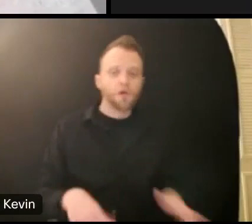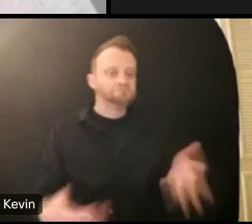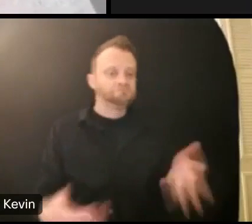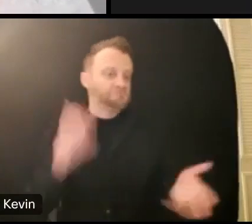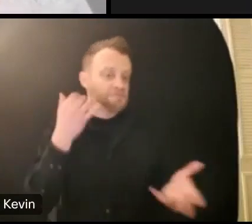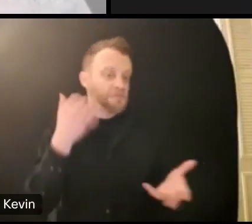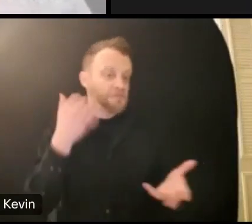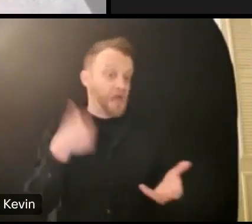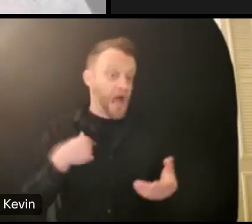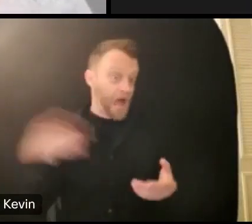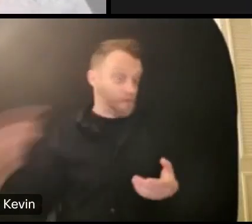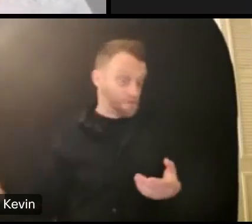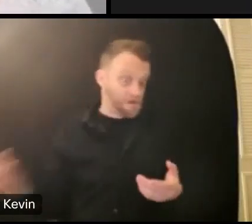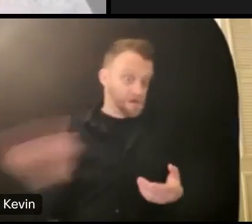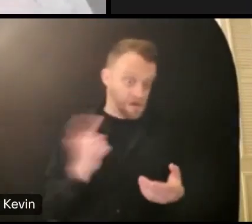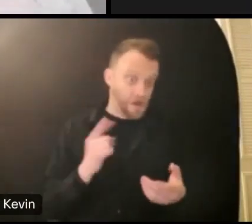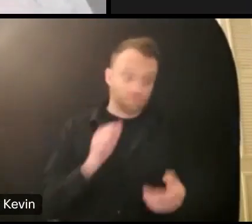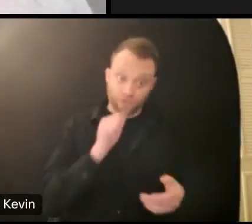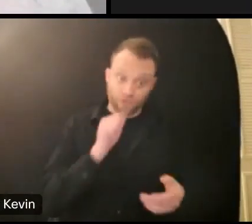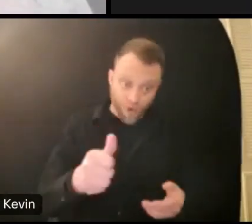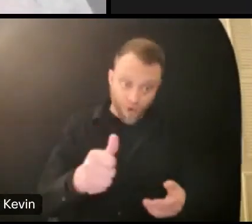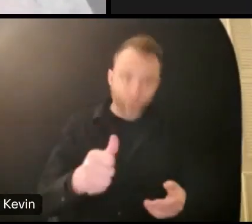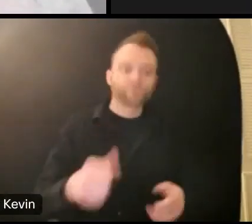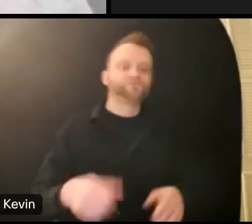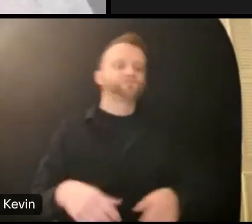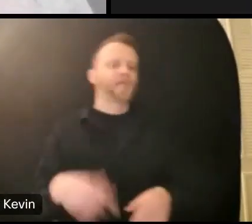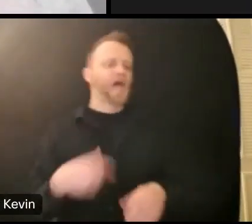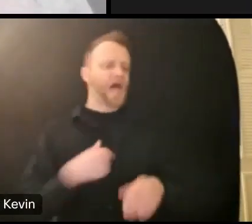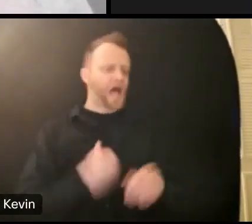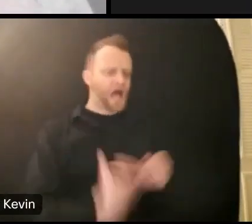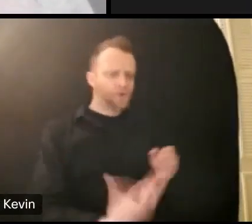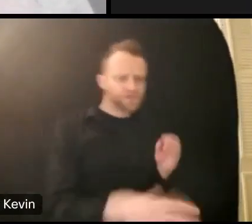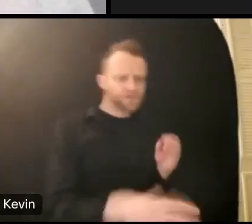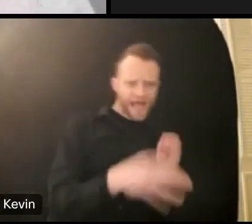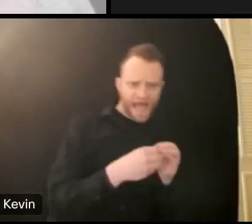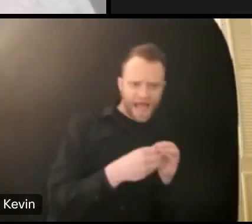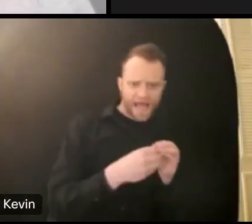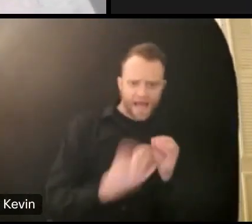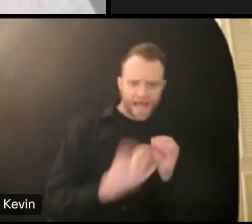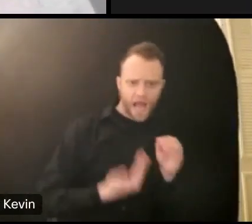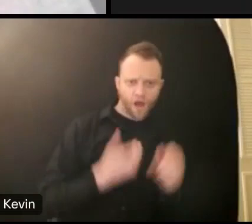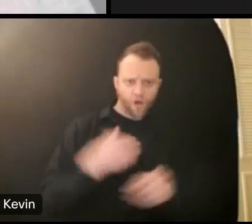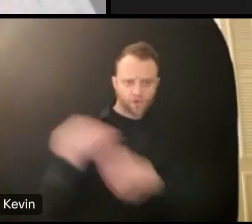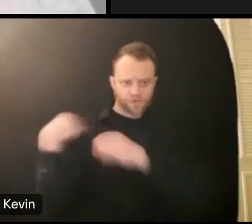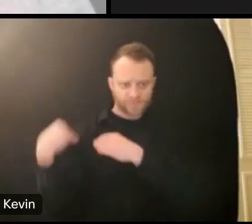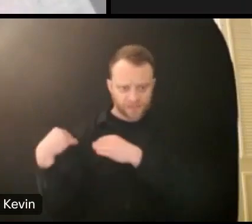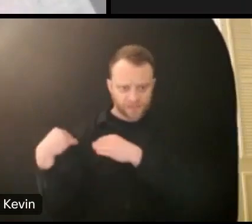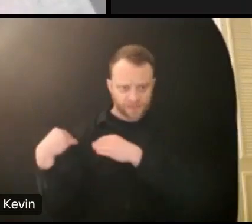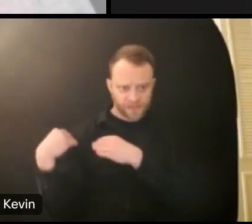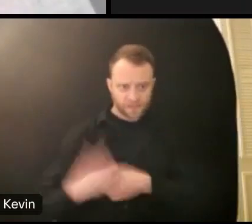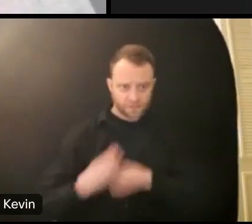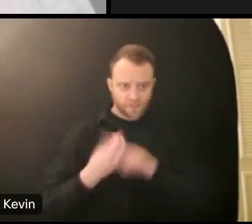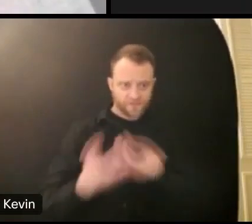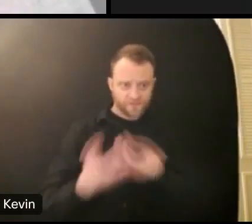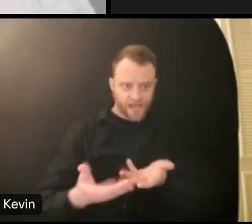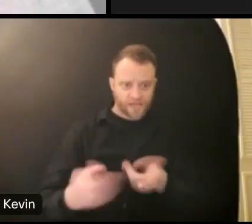that our job is to provide training on various and a ton of topics. So we've talked a little